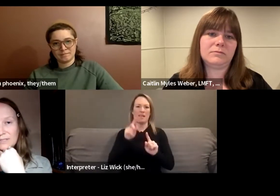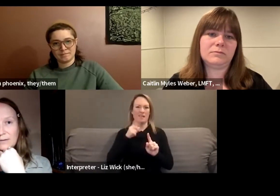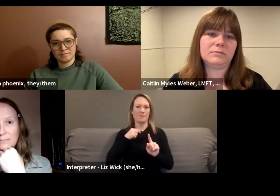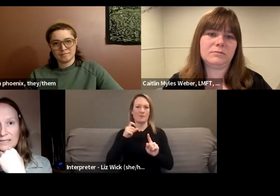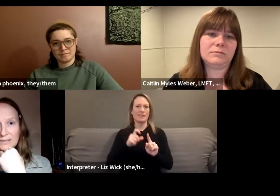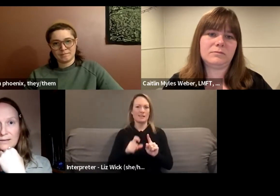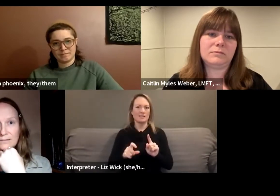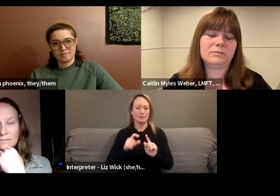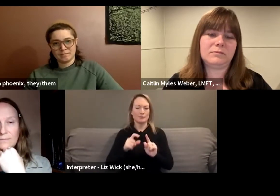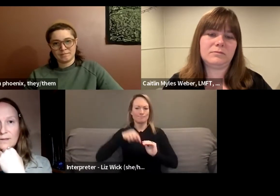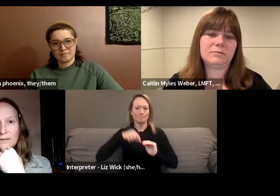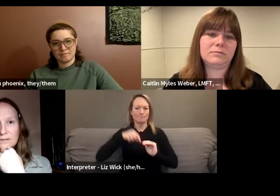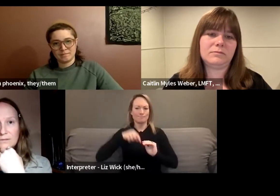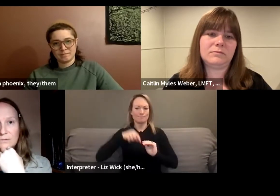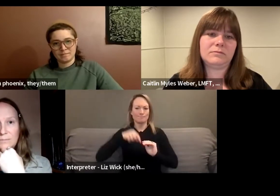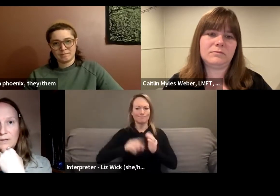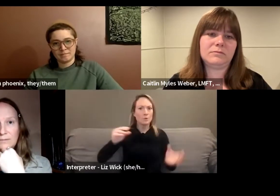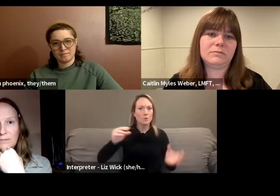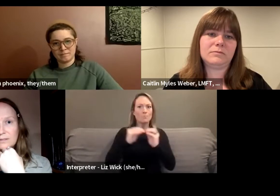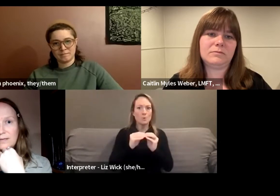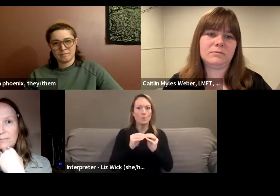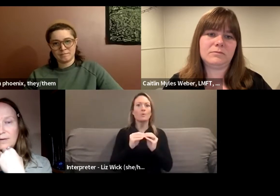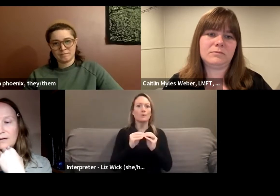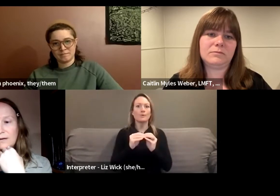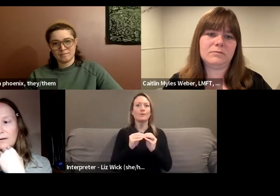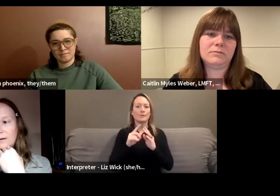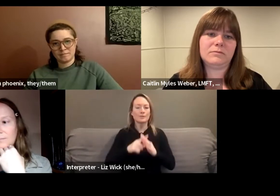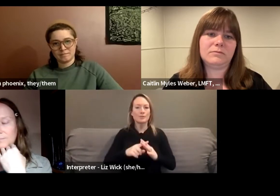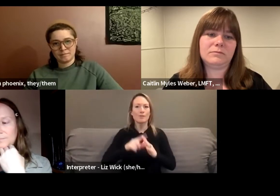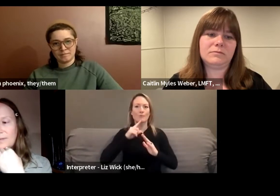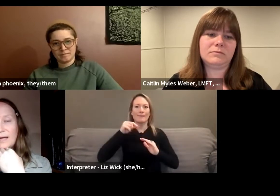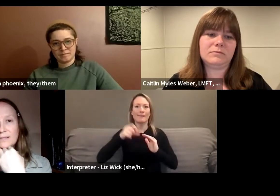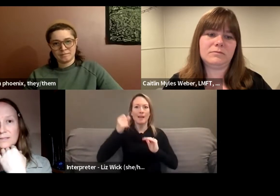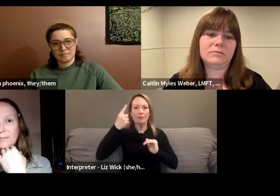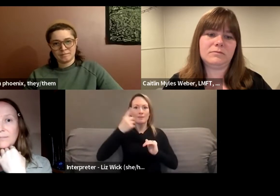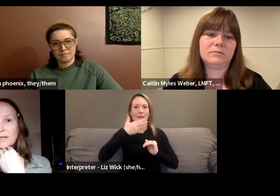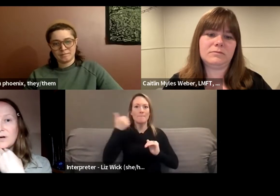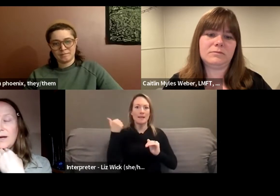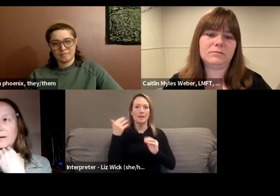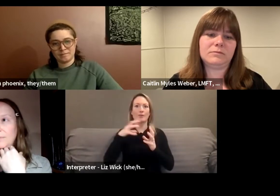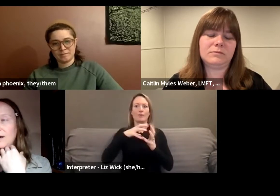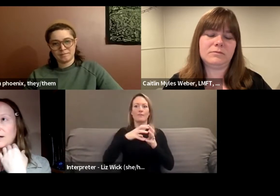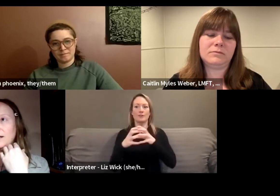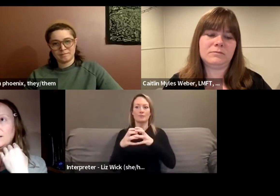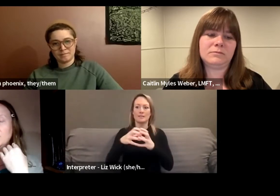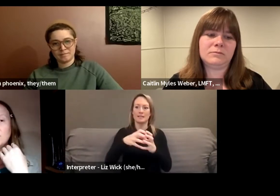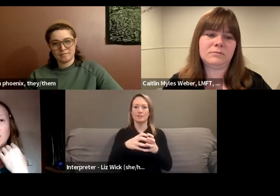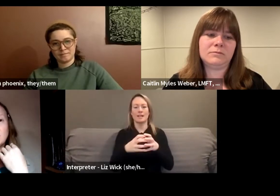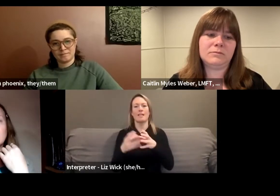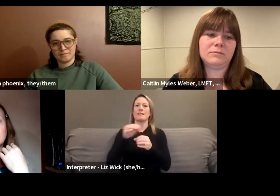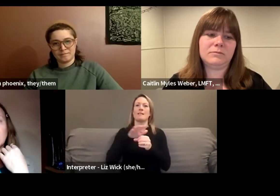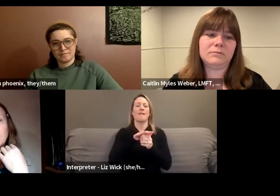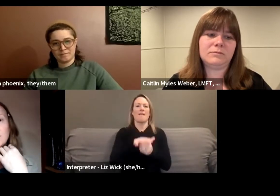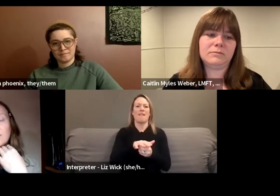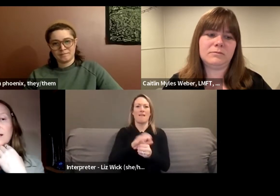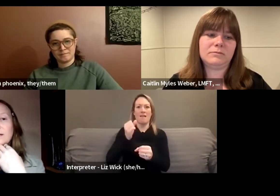and start mixing to be able to understand better. That's something I try and impart on the new counselors coming out.